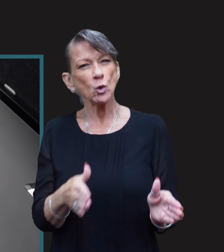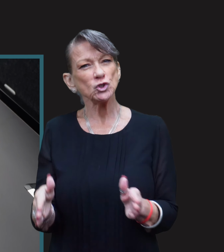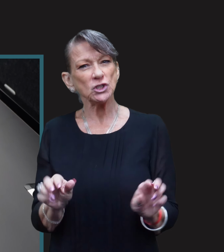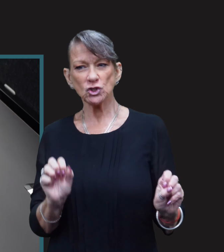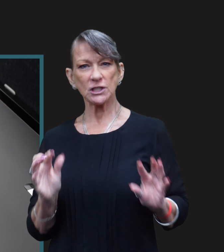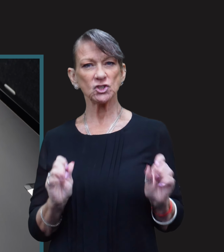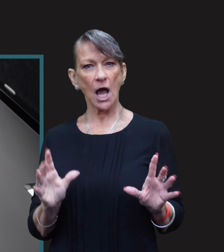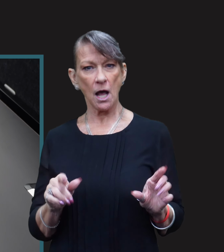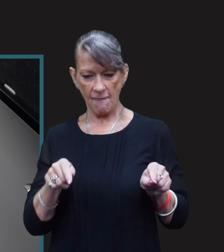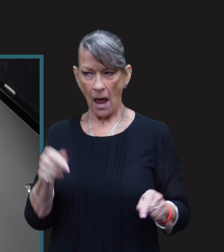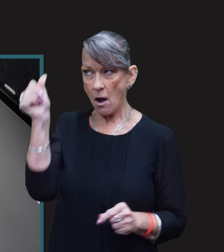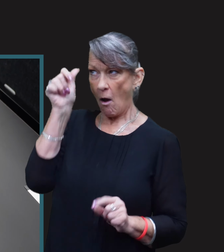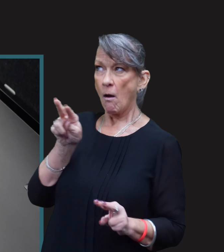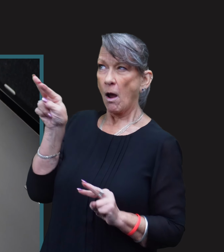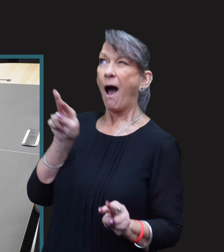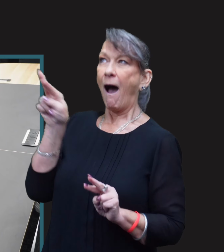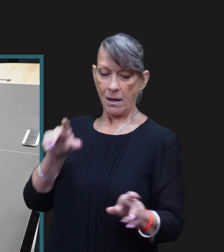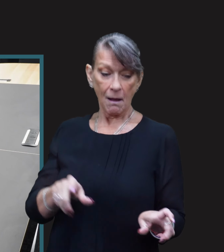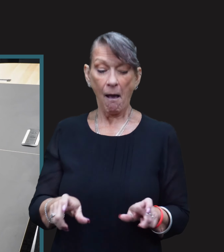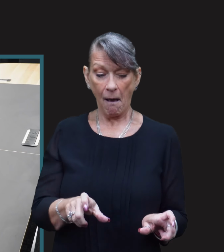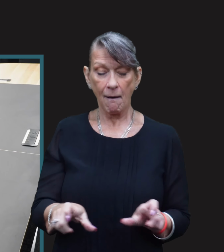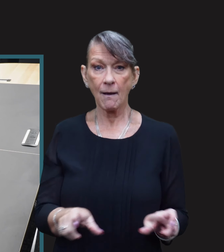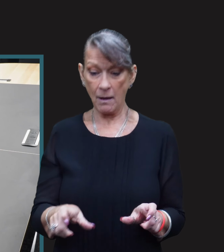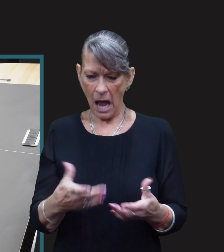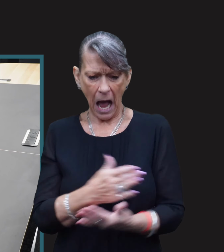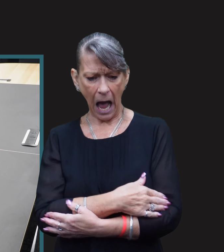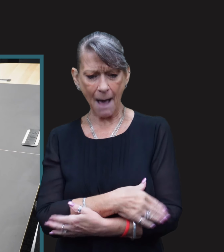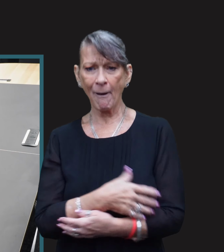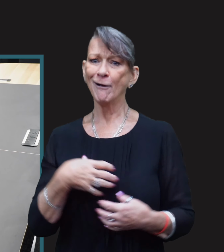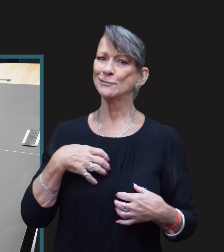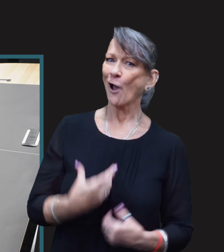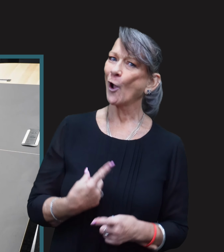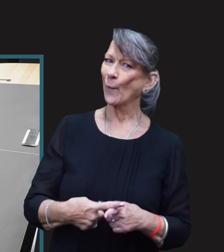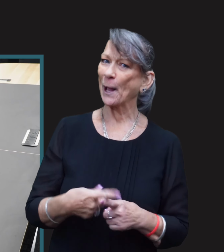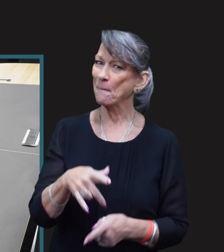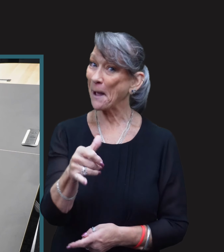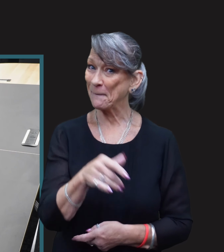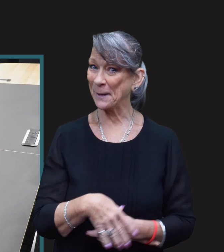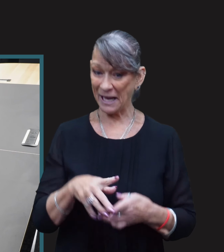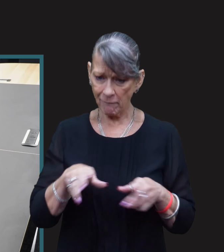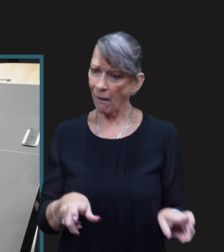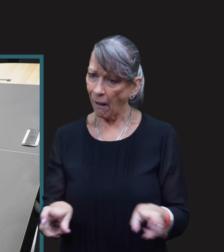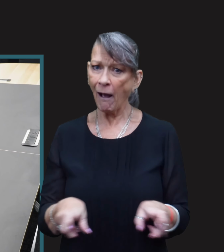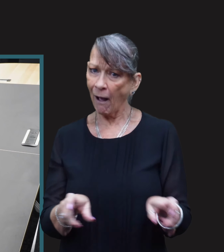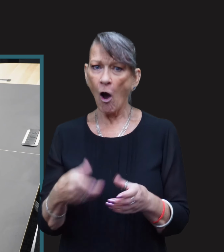intuitive when you get used to them. Though, your arms may get tired quickly when using the controllers on a table.